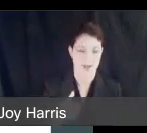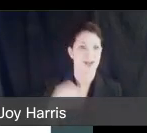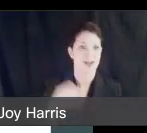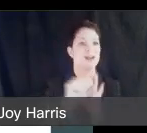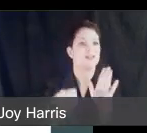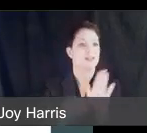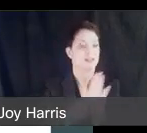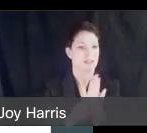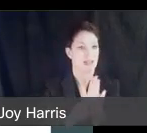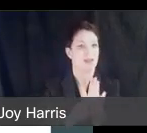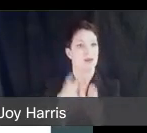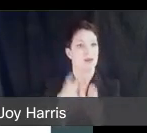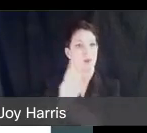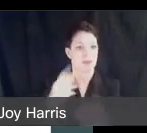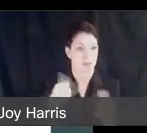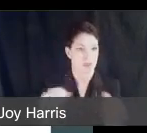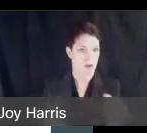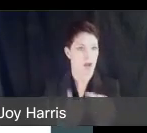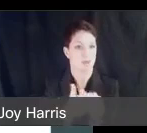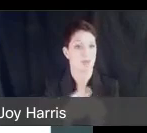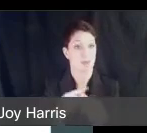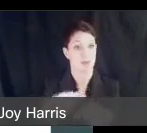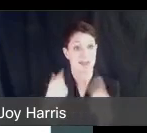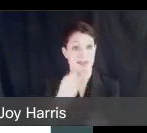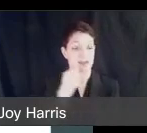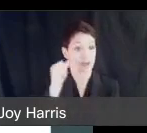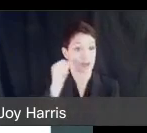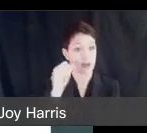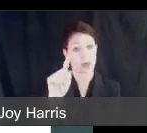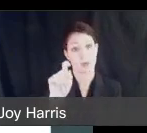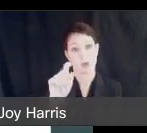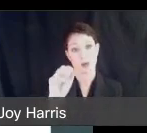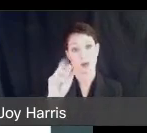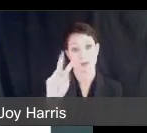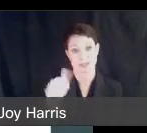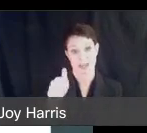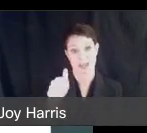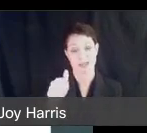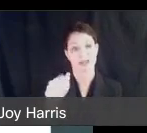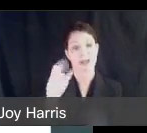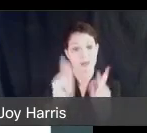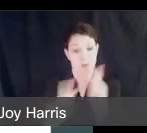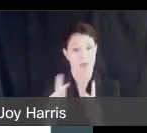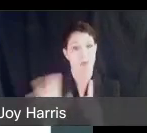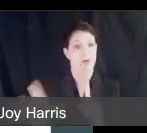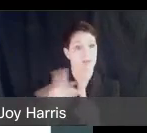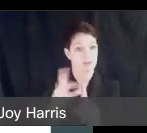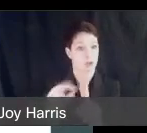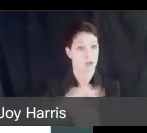yesterday, we had 110 individuals with COVID-19 hospitalized in a Montgomery County hospital.